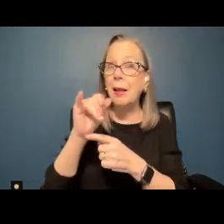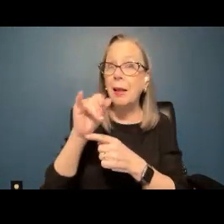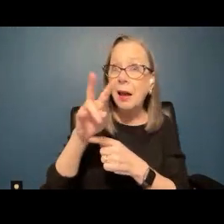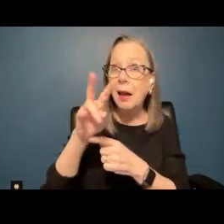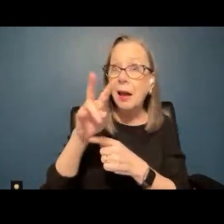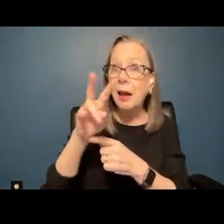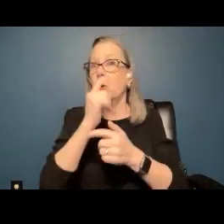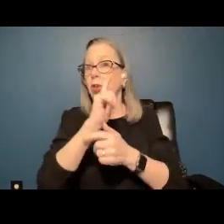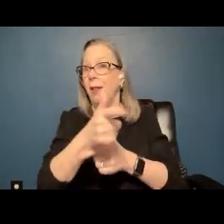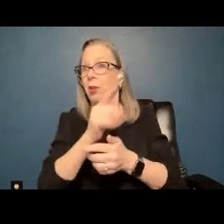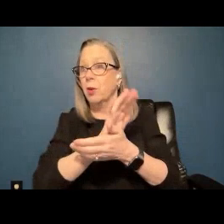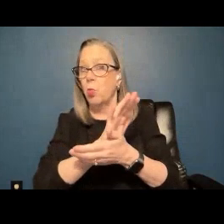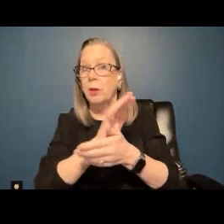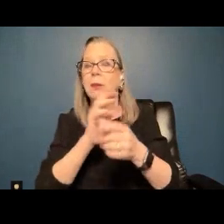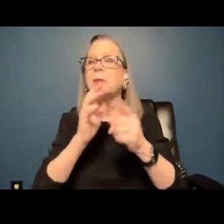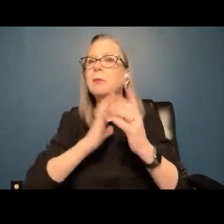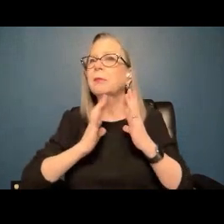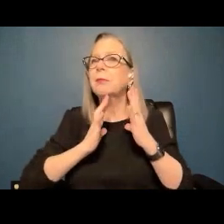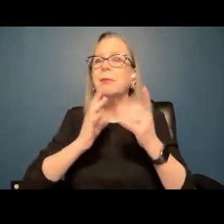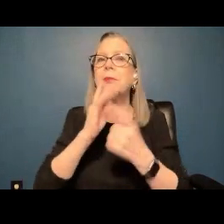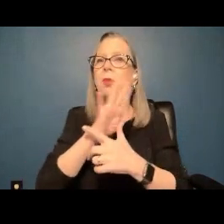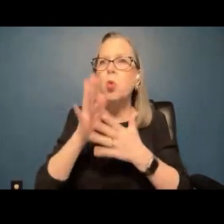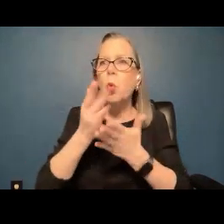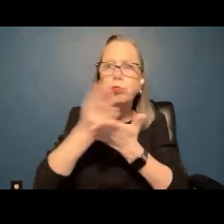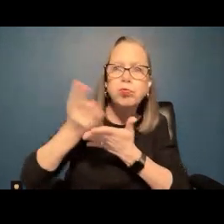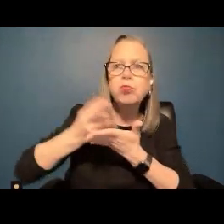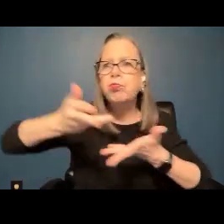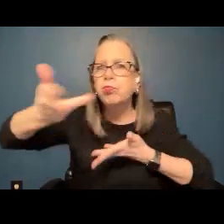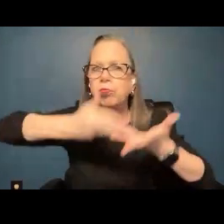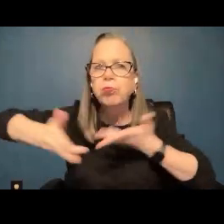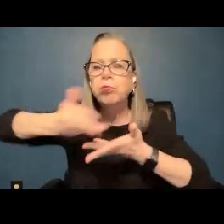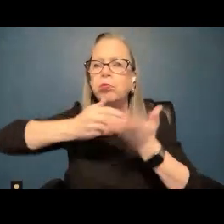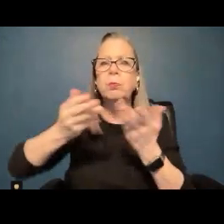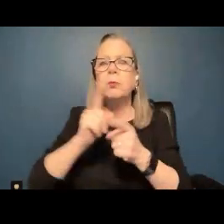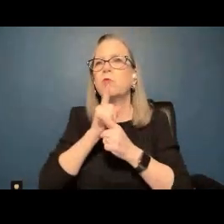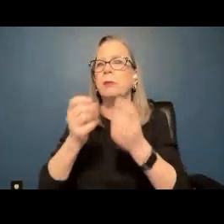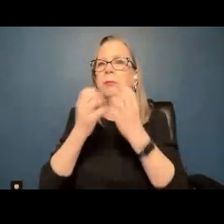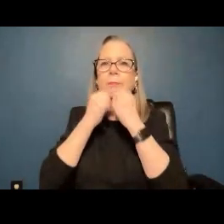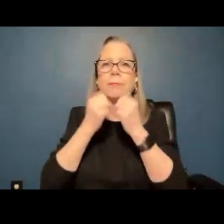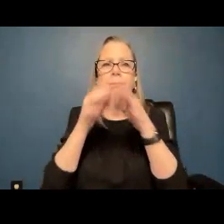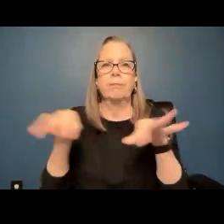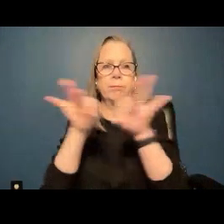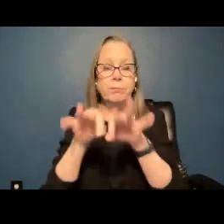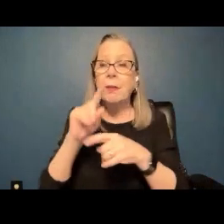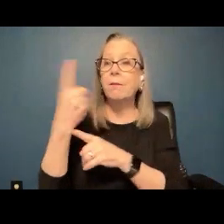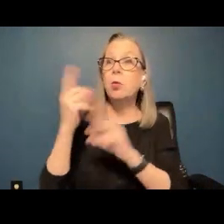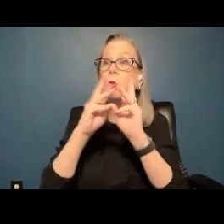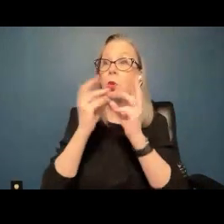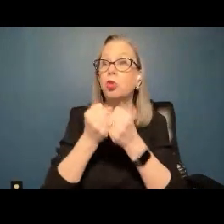your candor and your willingness to learn alongside us is invaluable. As this is our first workshop series, we know we are continually learning and